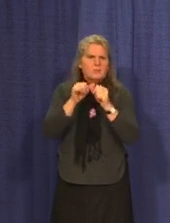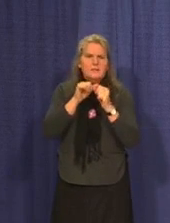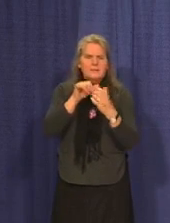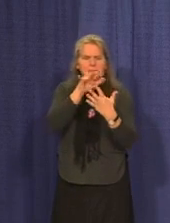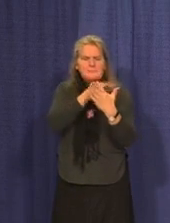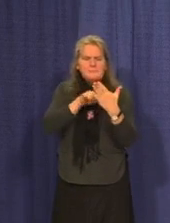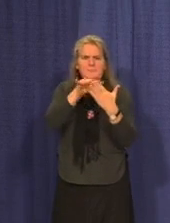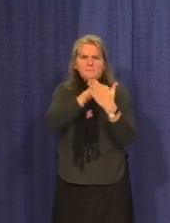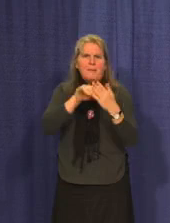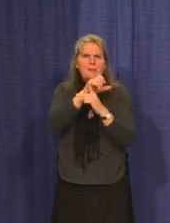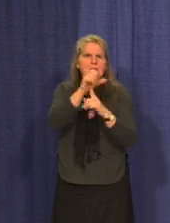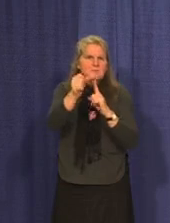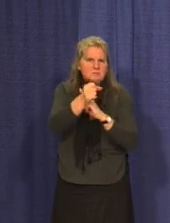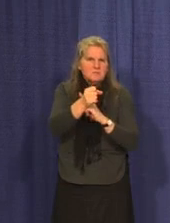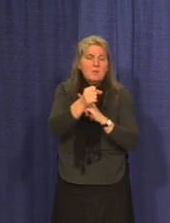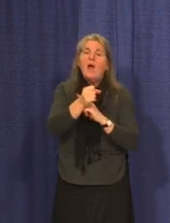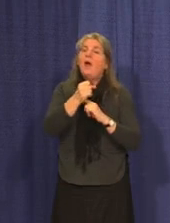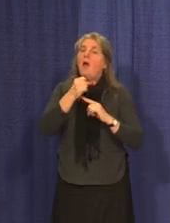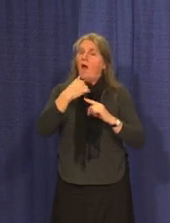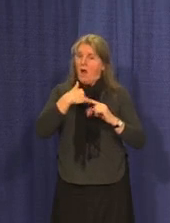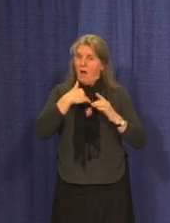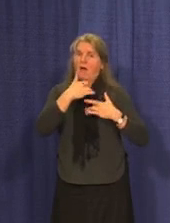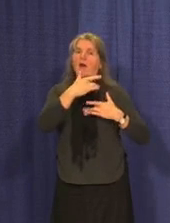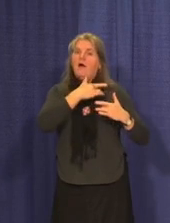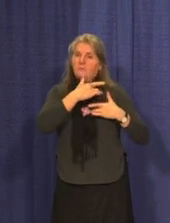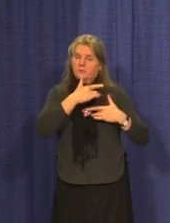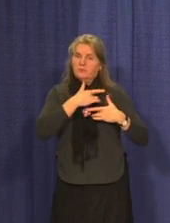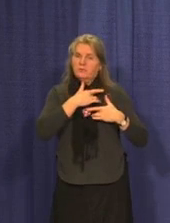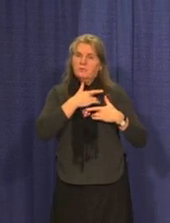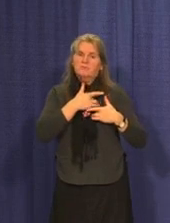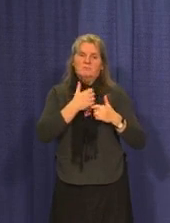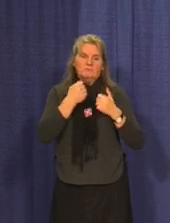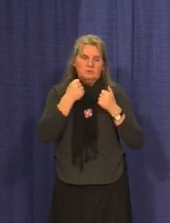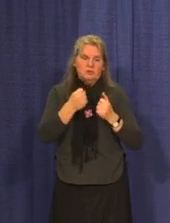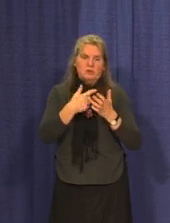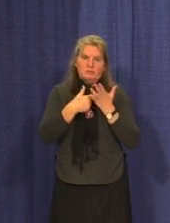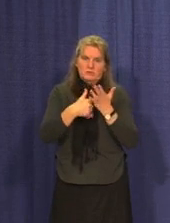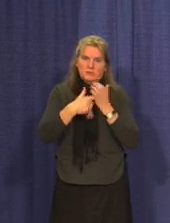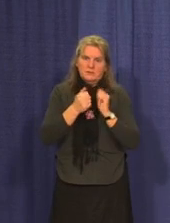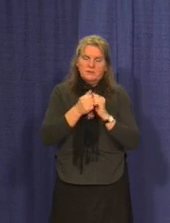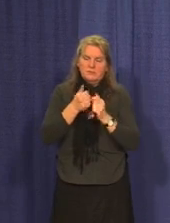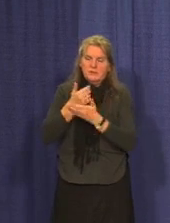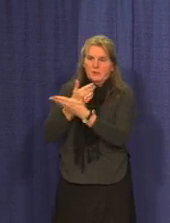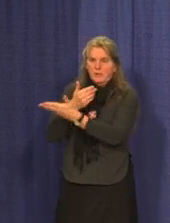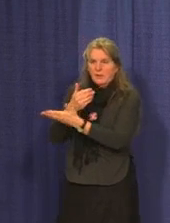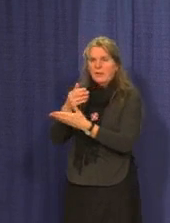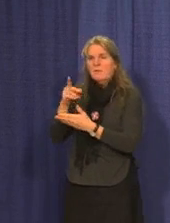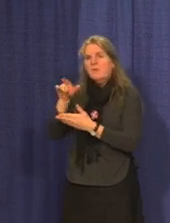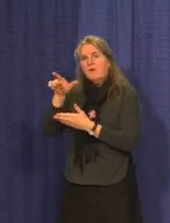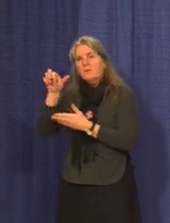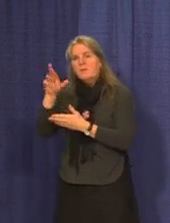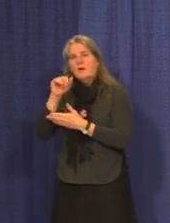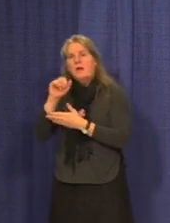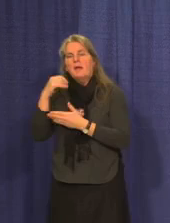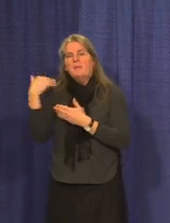revisiting. This is something that I am certainly concerned about and talking very closely with Minister Streicker and with the